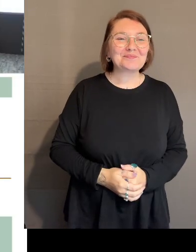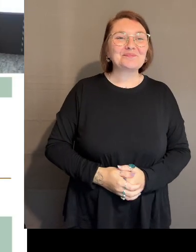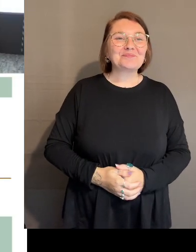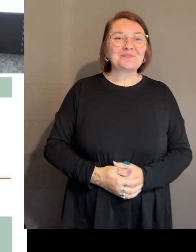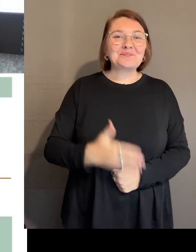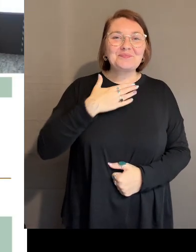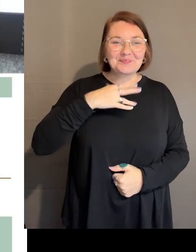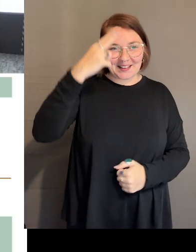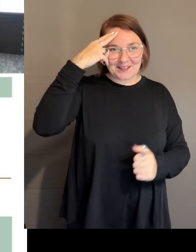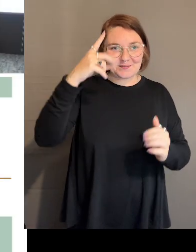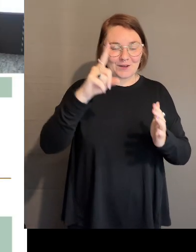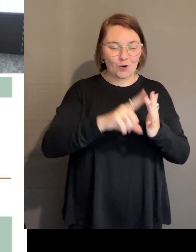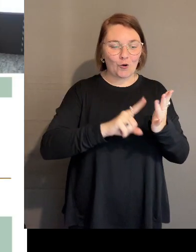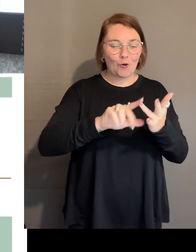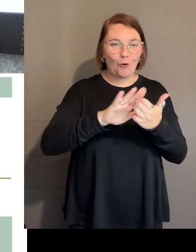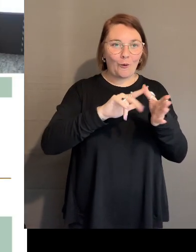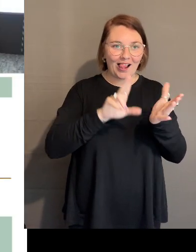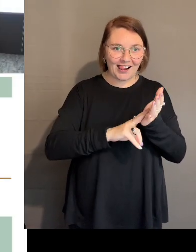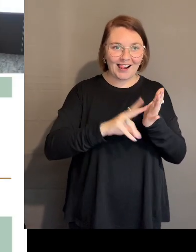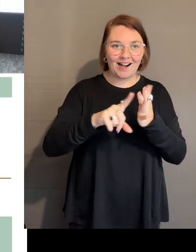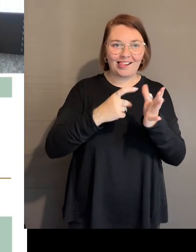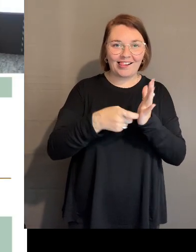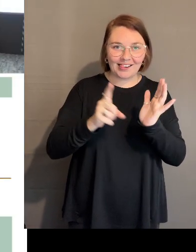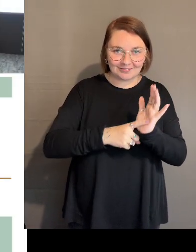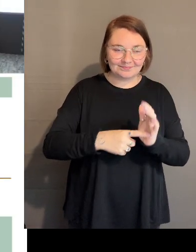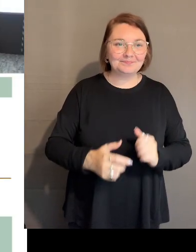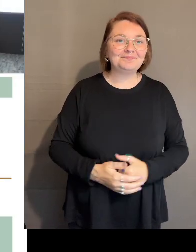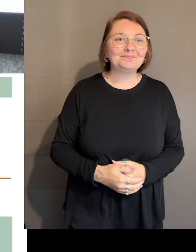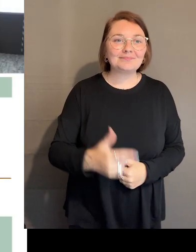Okay, so my name is Yuan Yeol. I'm,